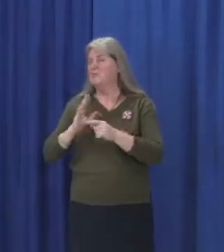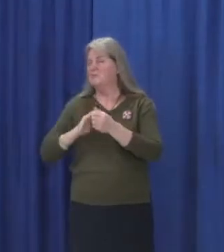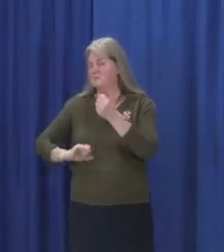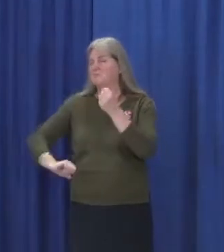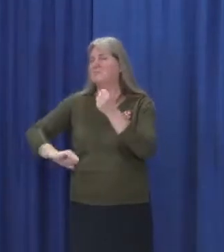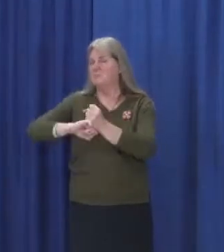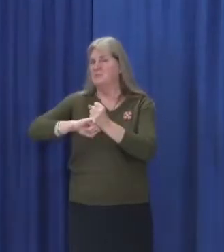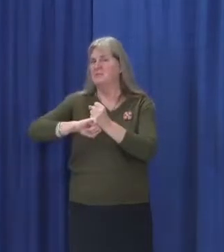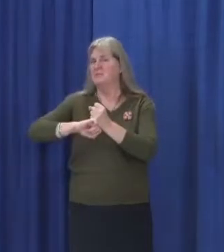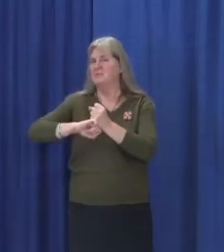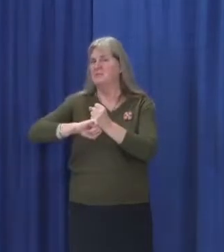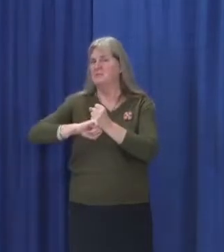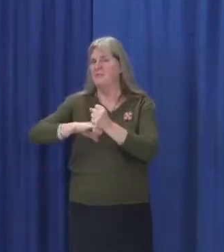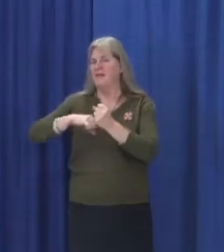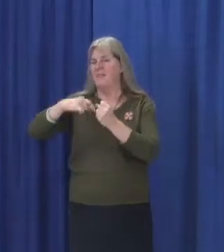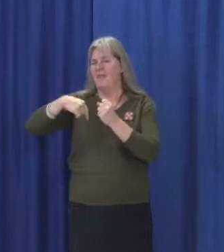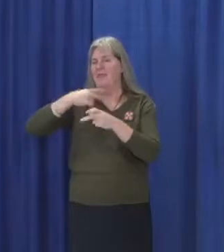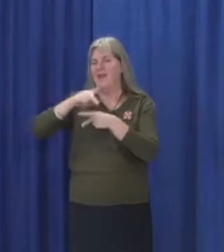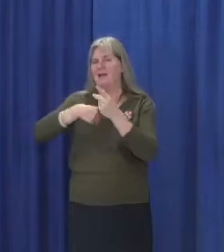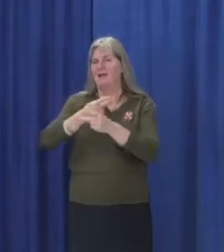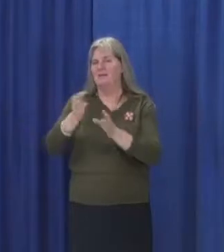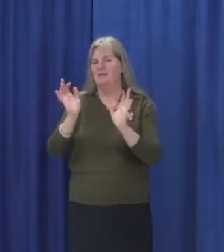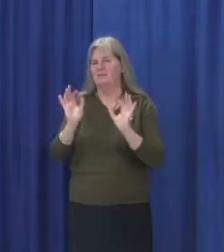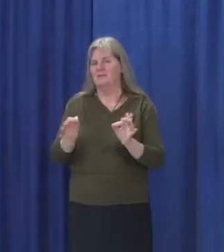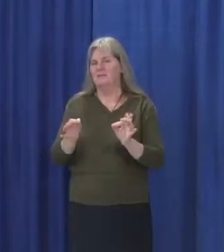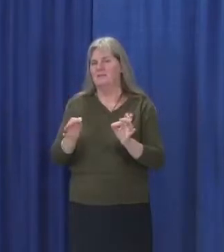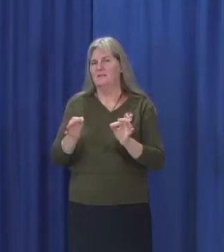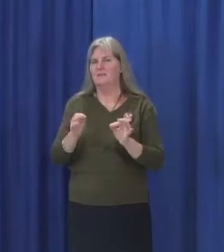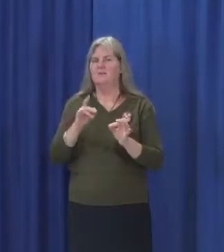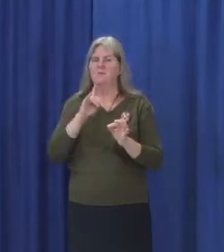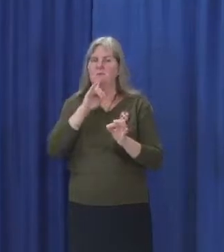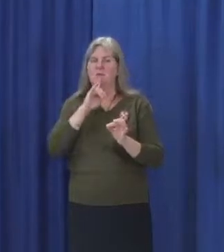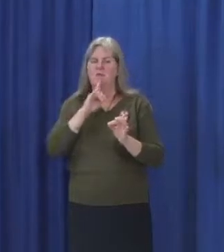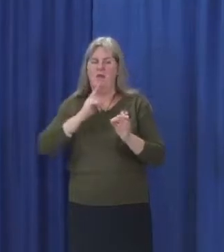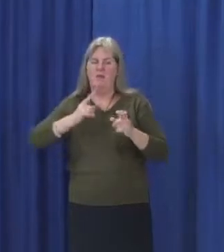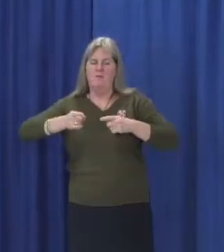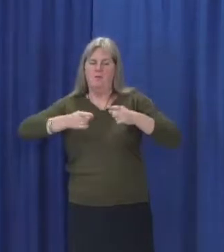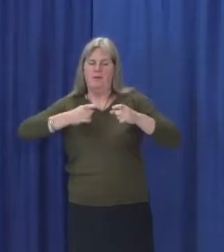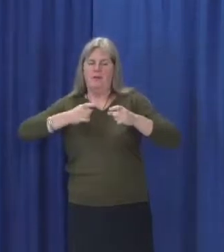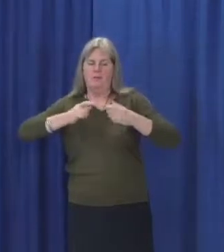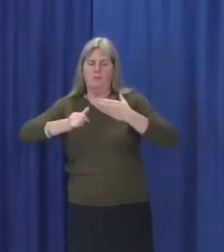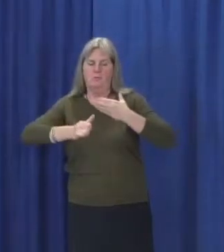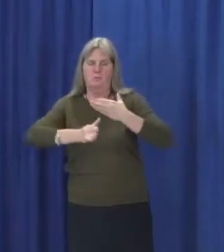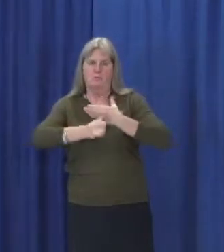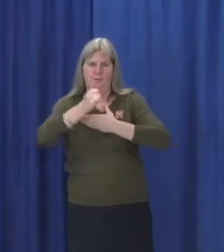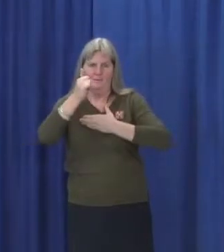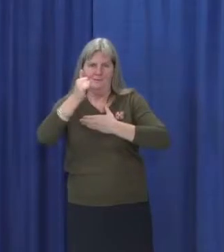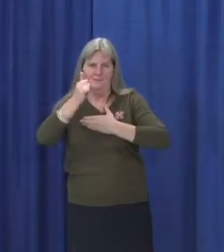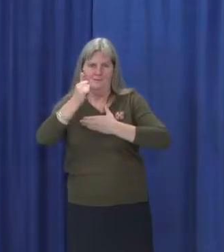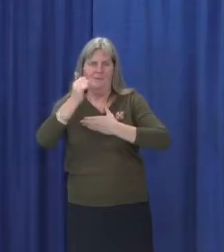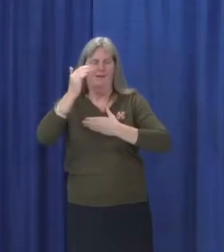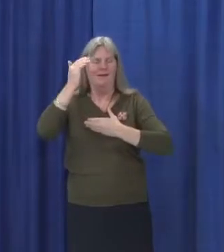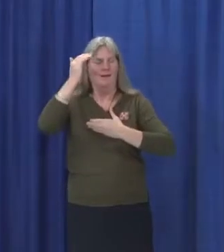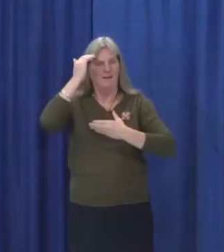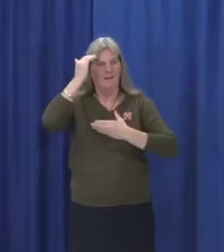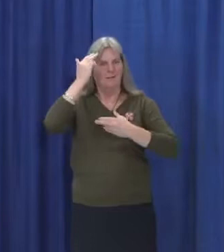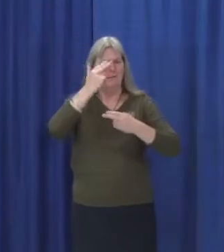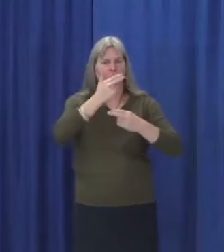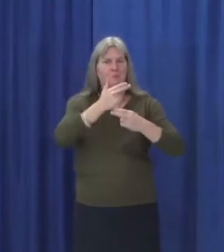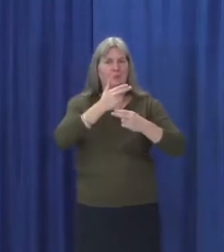these measures. It comes down to the management of risk. There will be a huge challenge